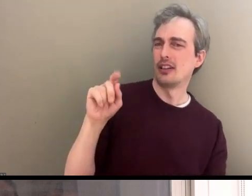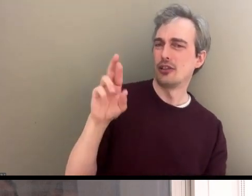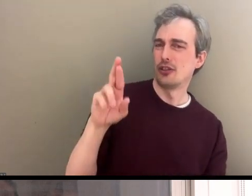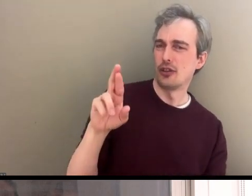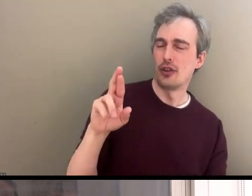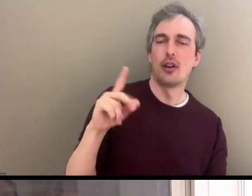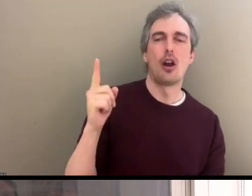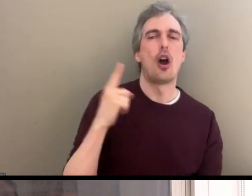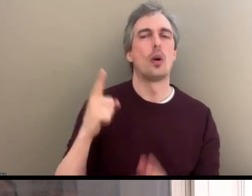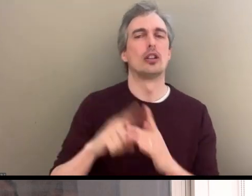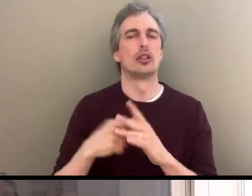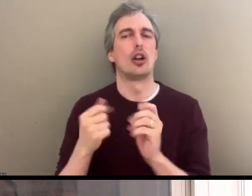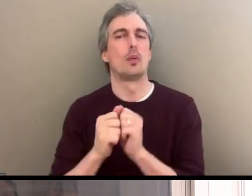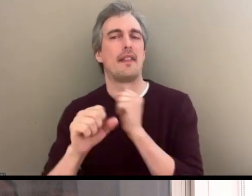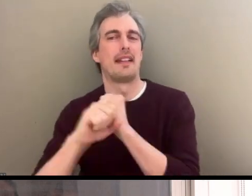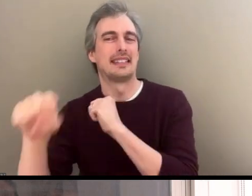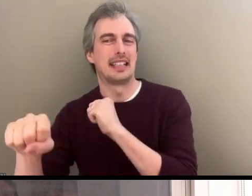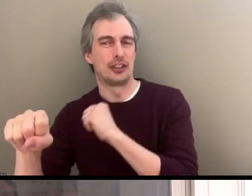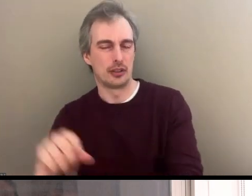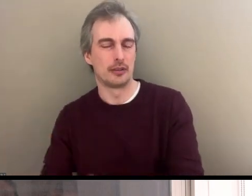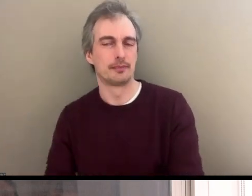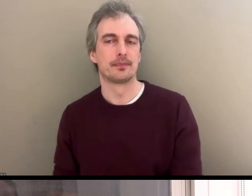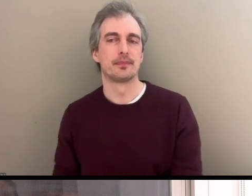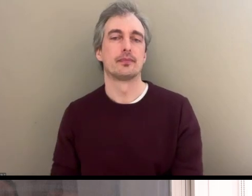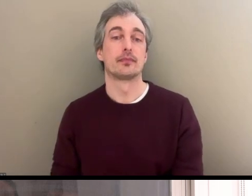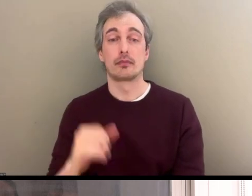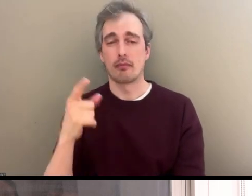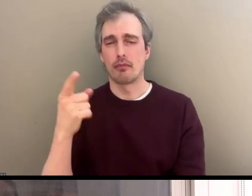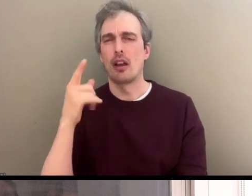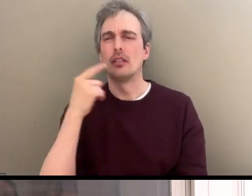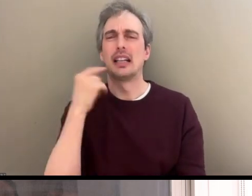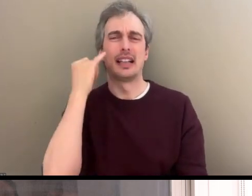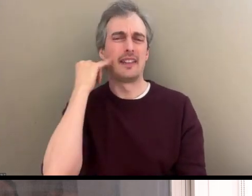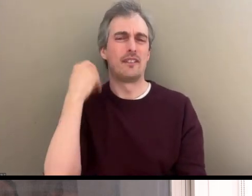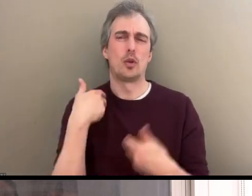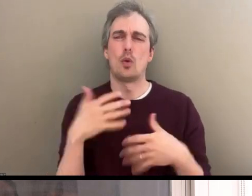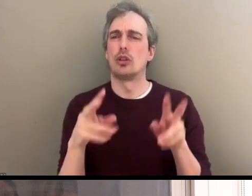I will say if you don't want to download an extension, Google